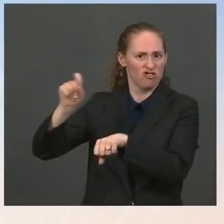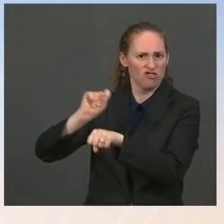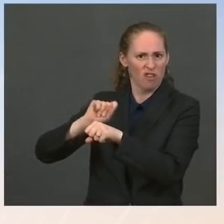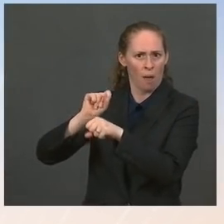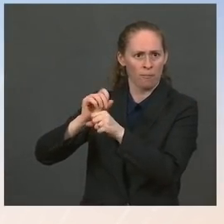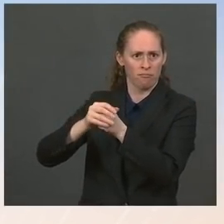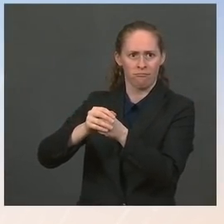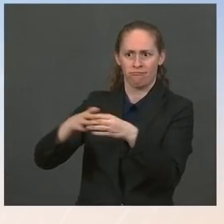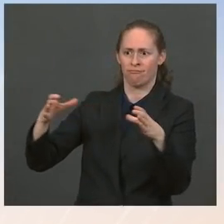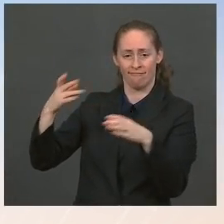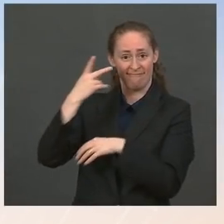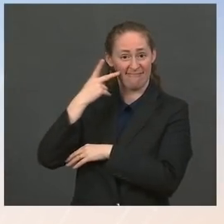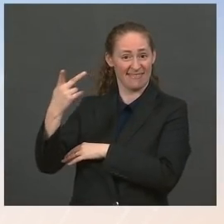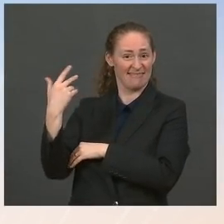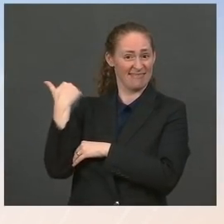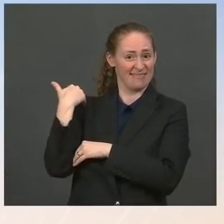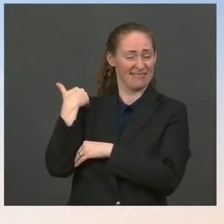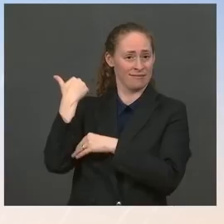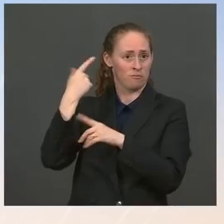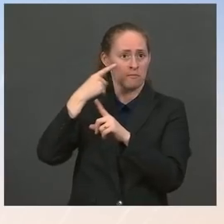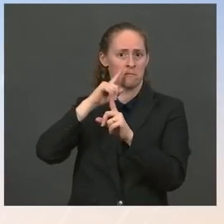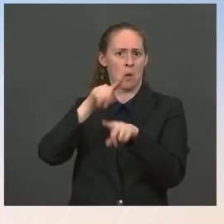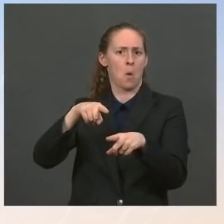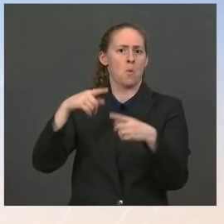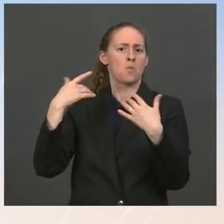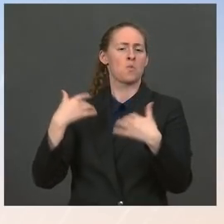if you look at how much the economy is coming back: